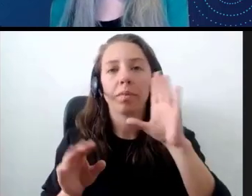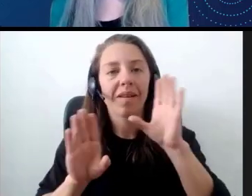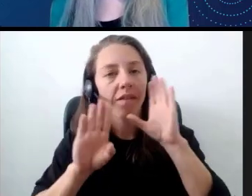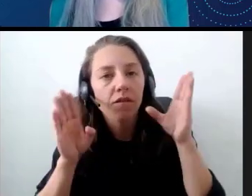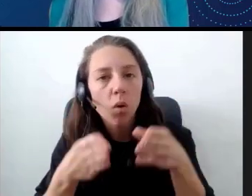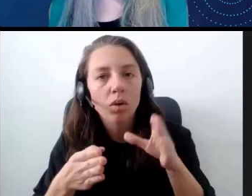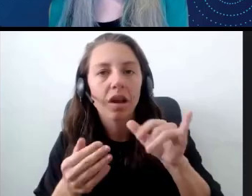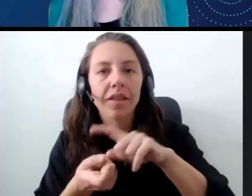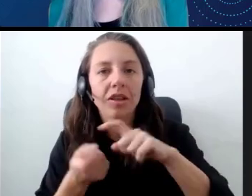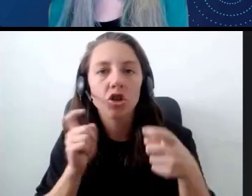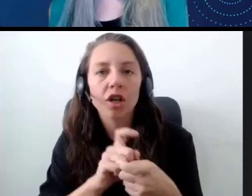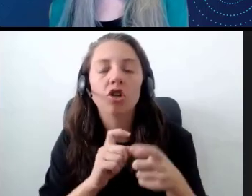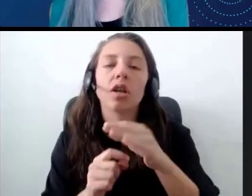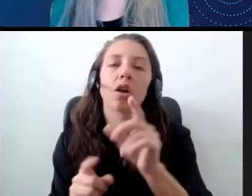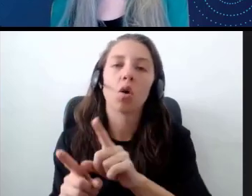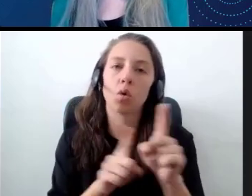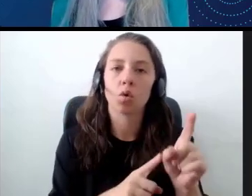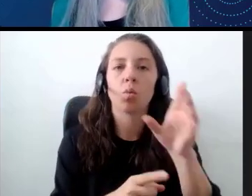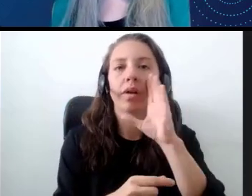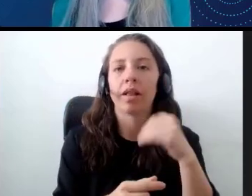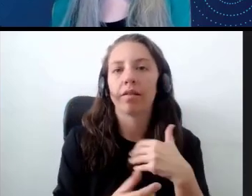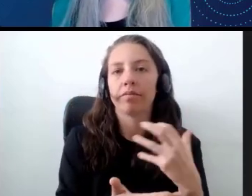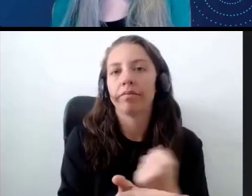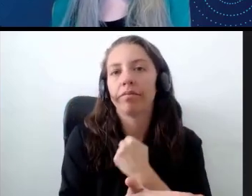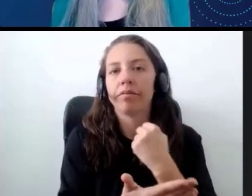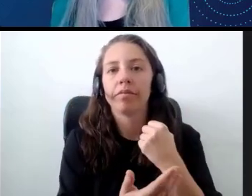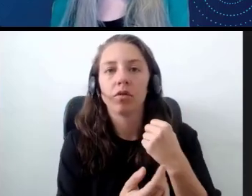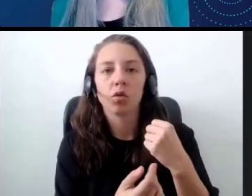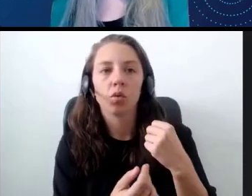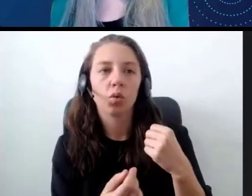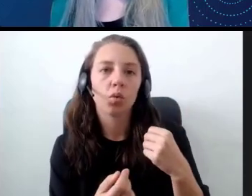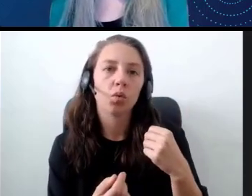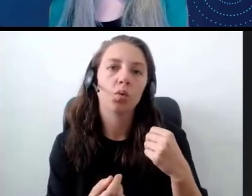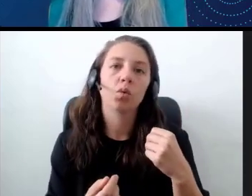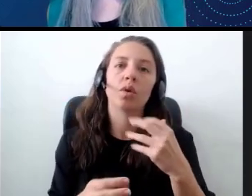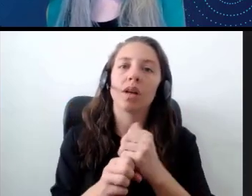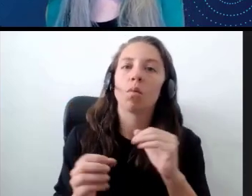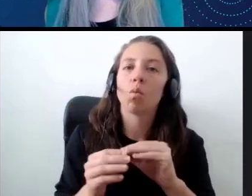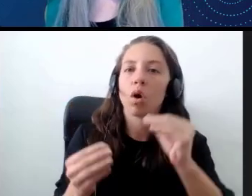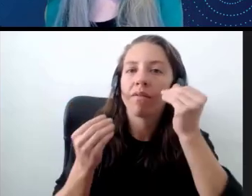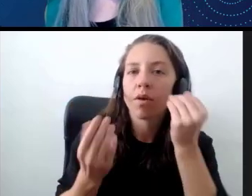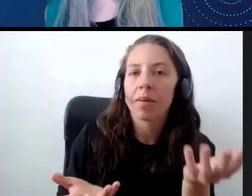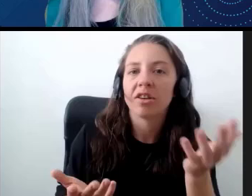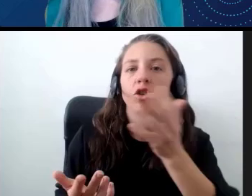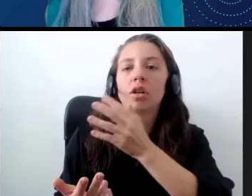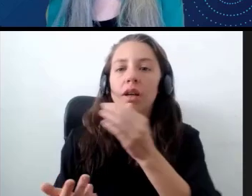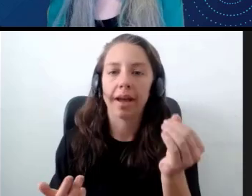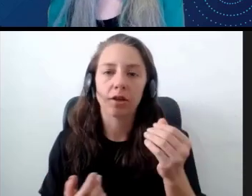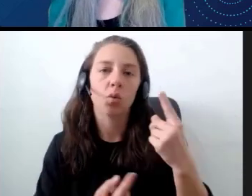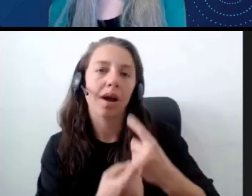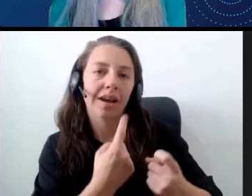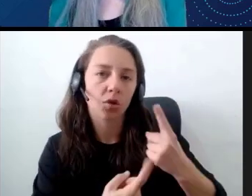attendees will have the opportunity to get more details from NIH experts and importantly, to ask questions during a Q&A.